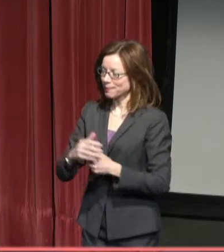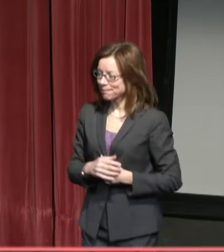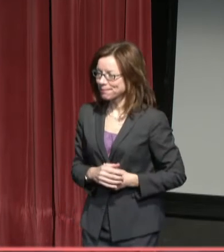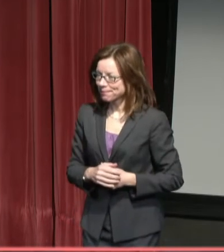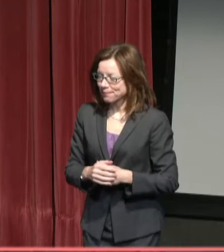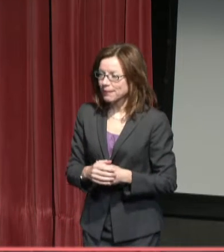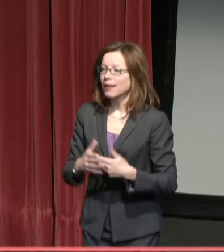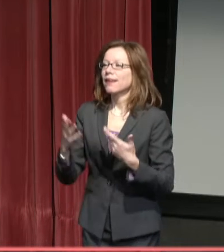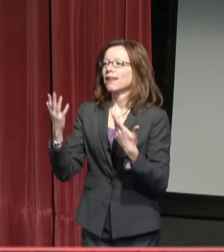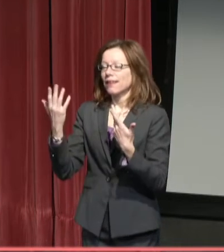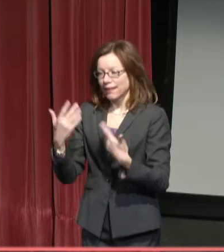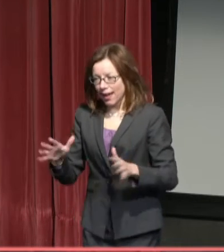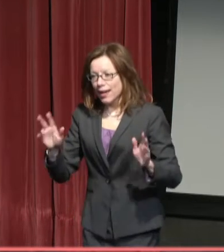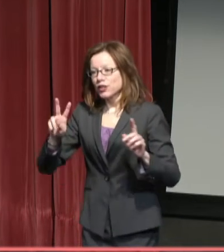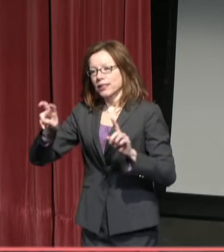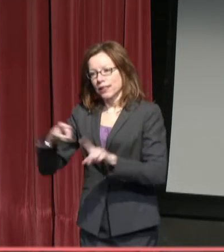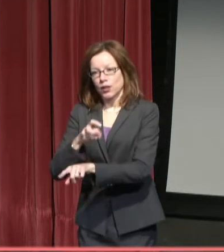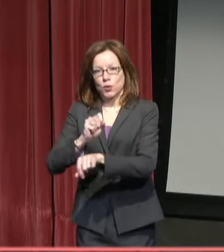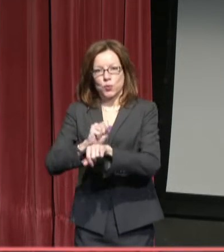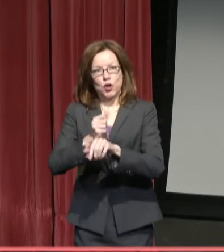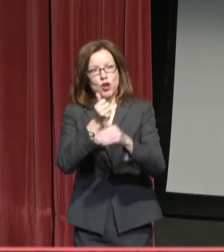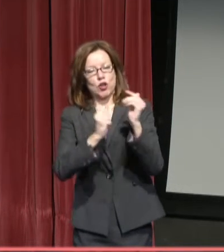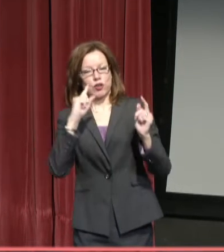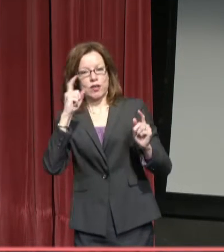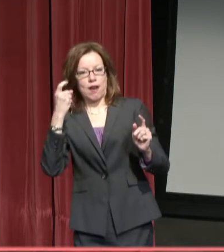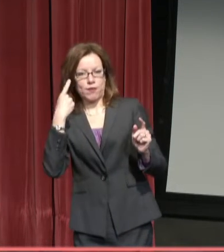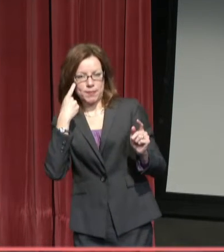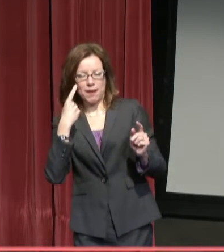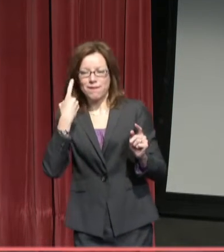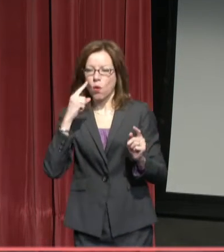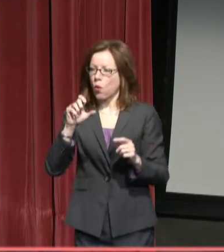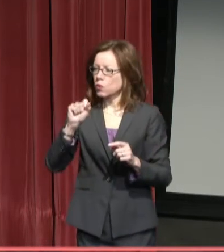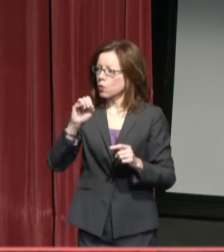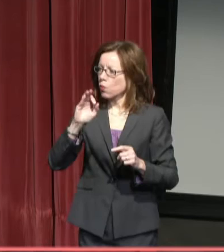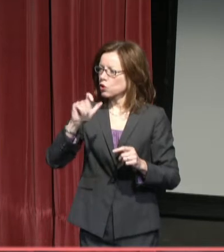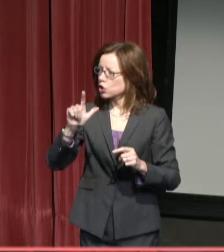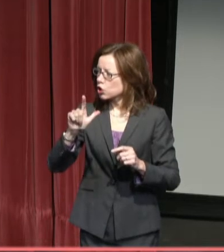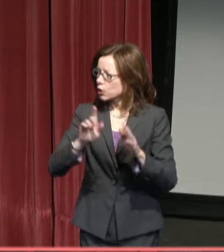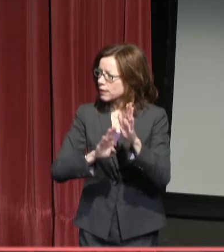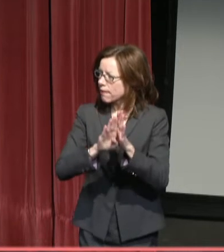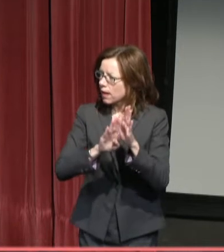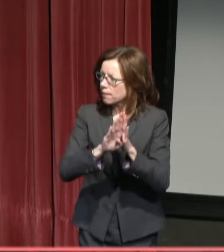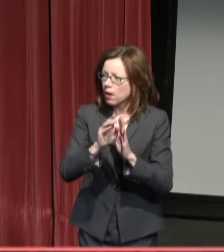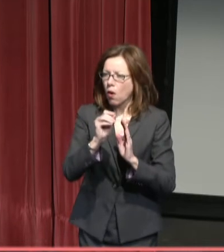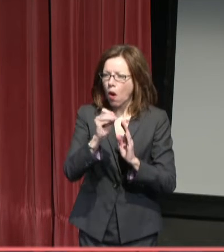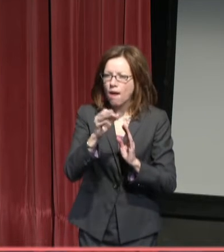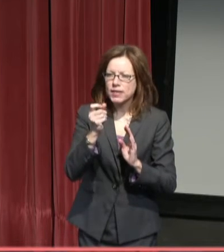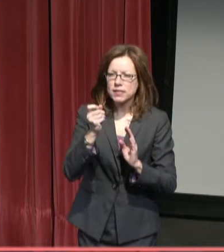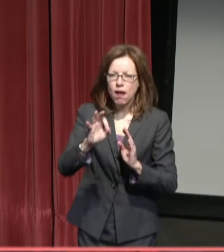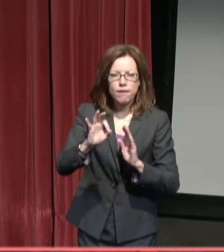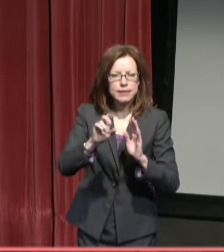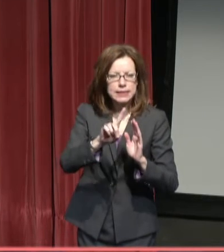She worked in the government for the ministry for social development, office for disability issues for many years.